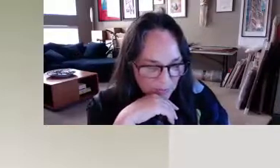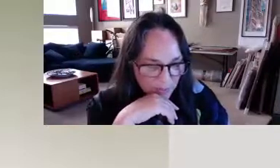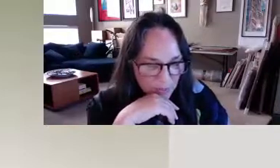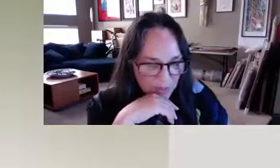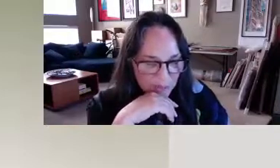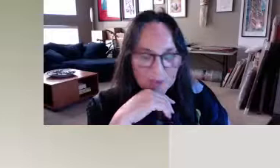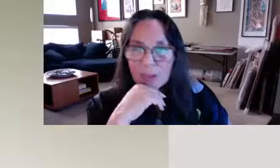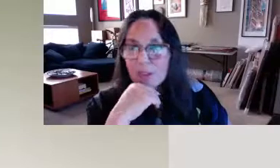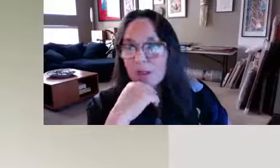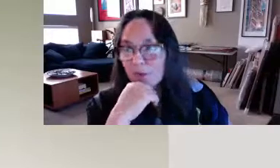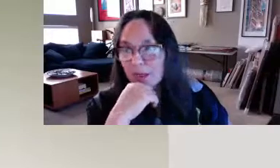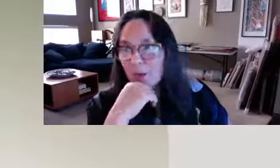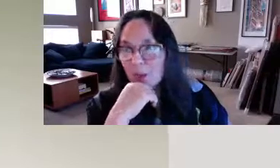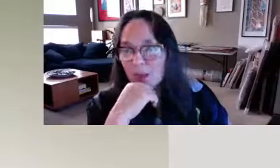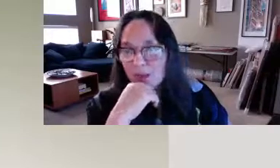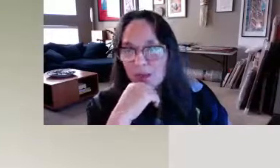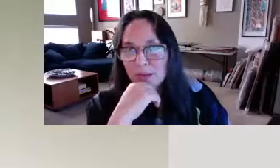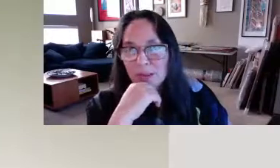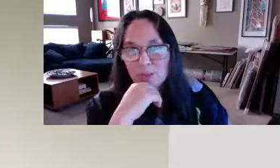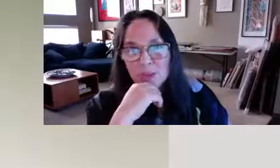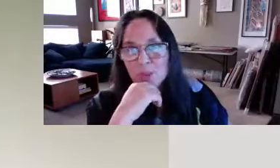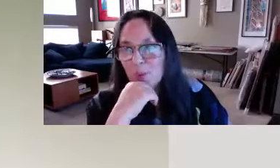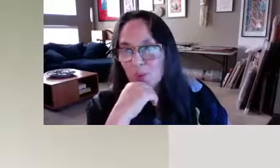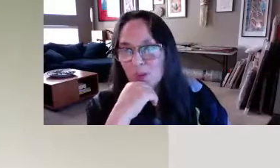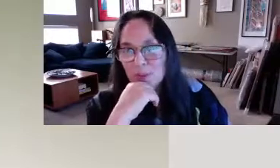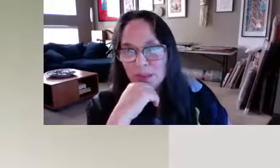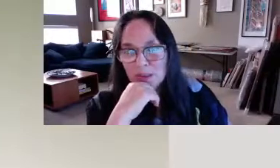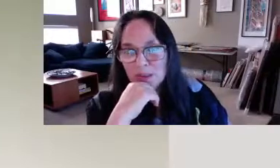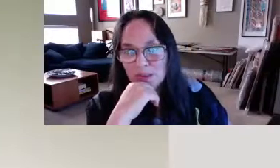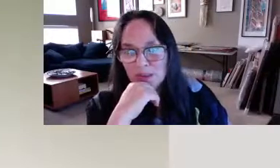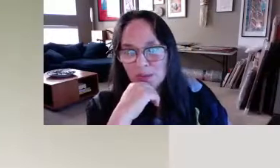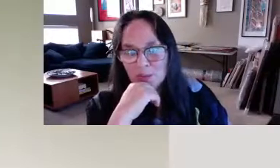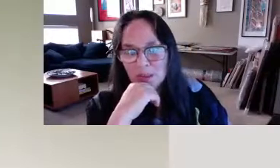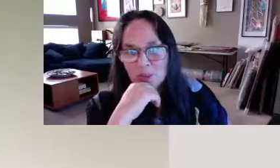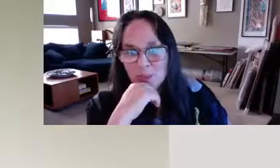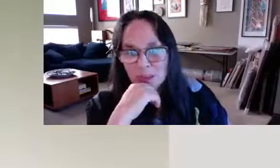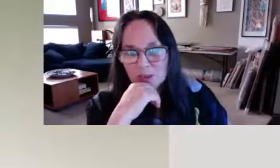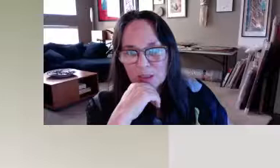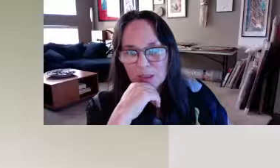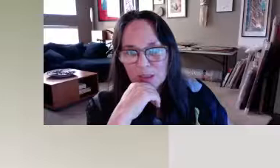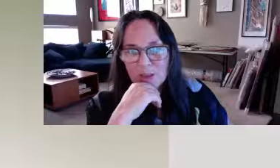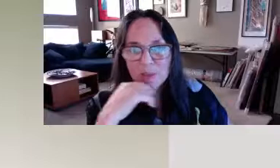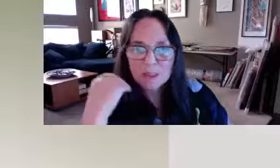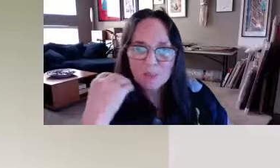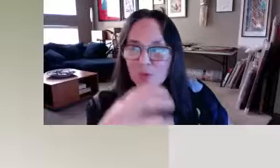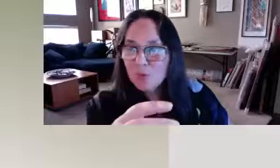fugitives of the camera and that really spoke to me- it really speaks to me because i'm using